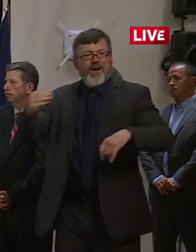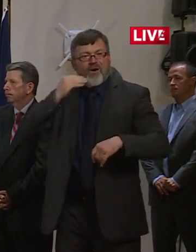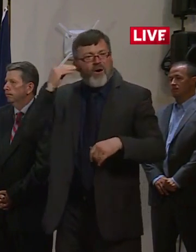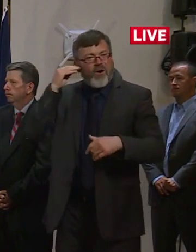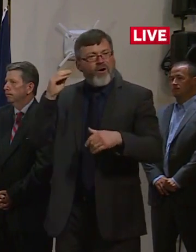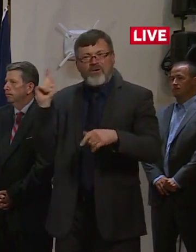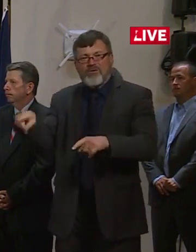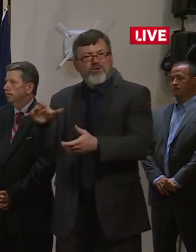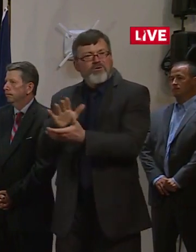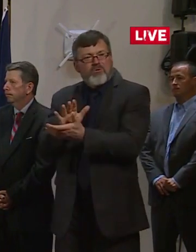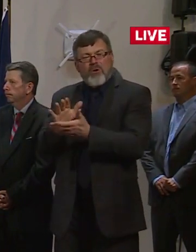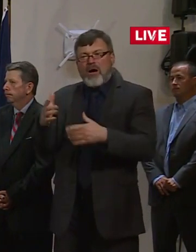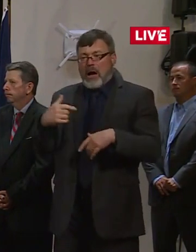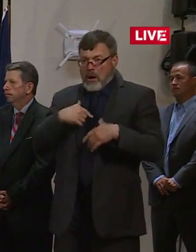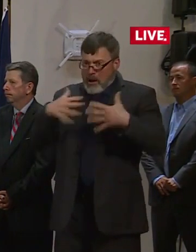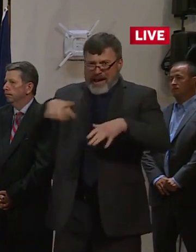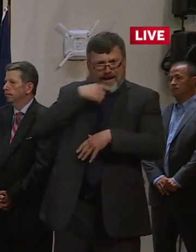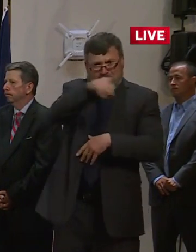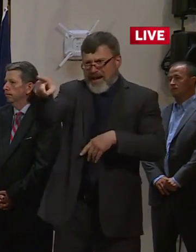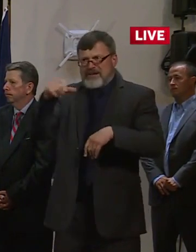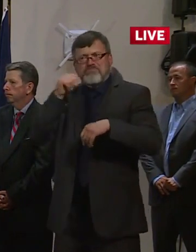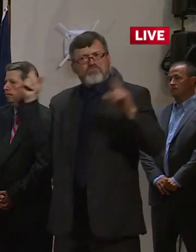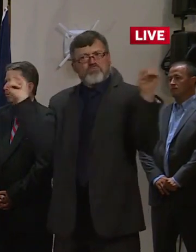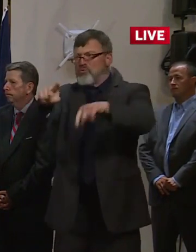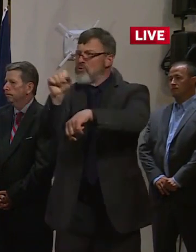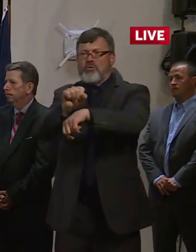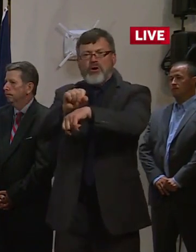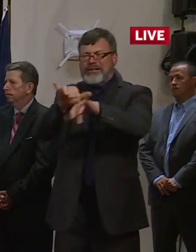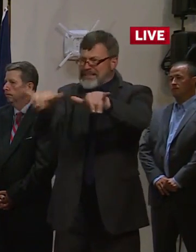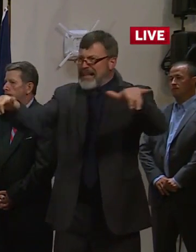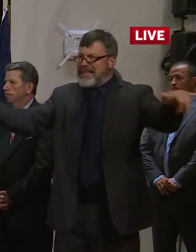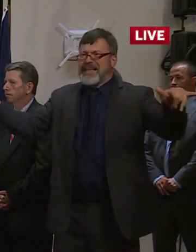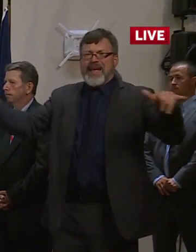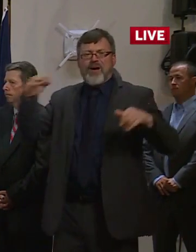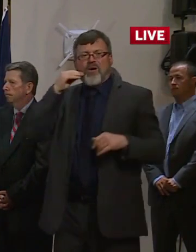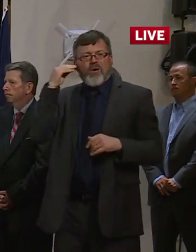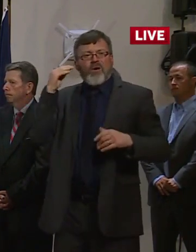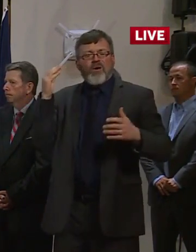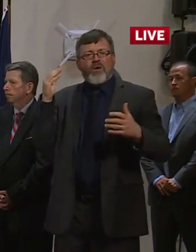CLOSE, SENDING KIDS HOME FROM SCHOOL, OR TELNGLI PEOPLE TO